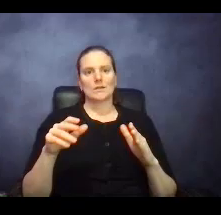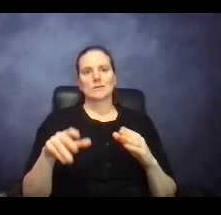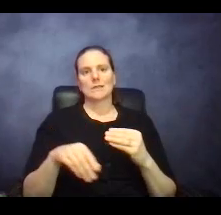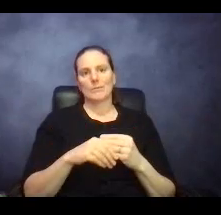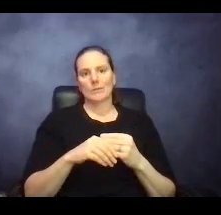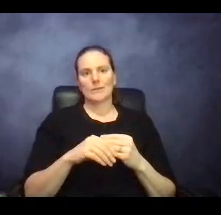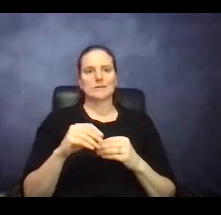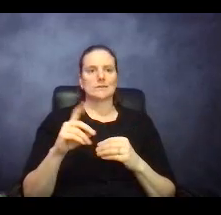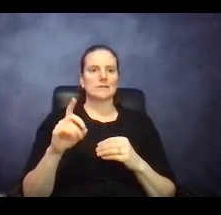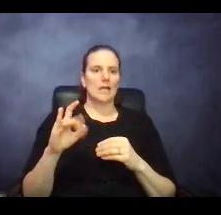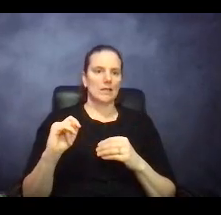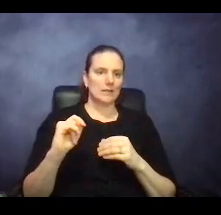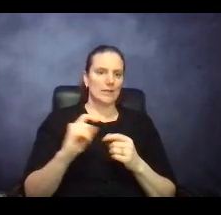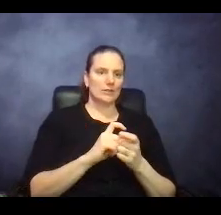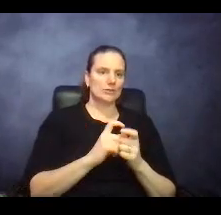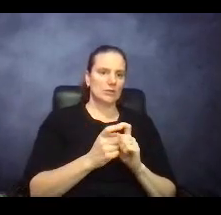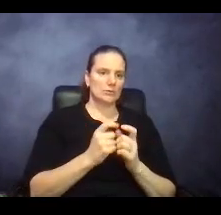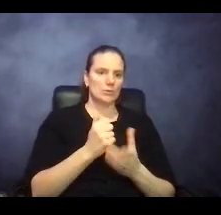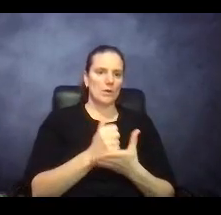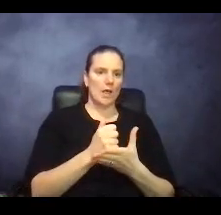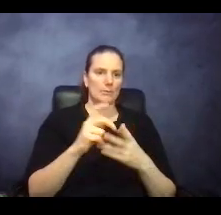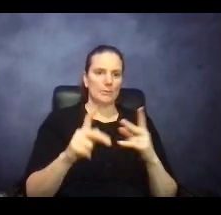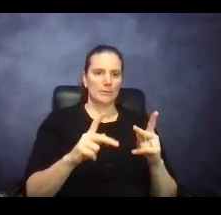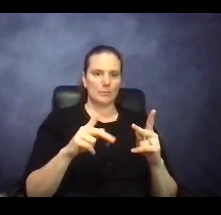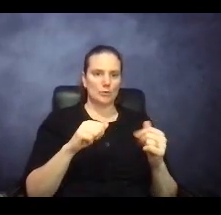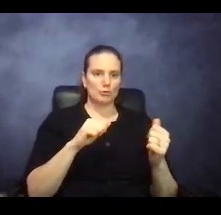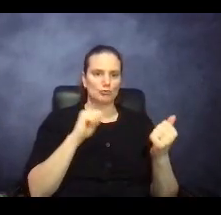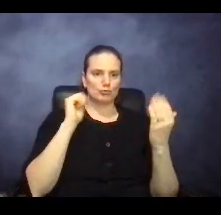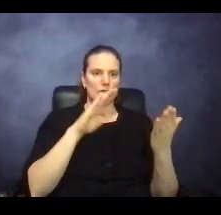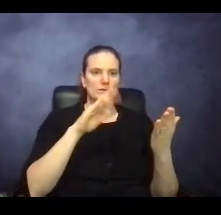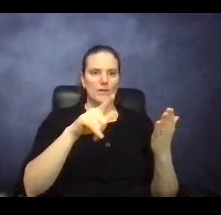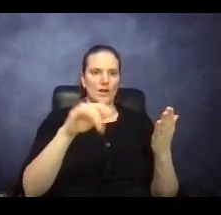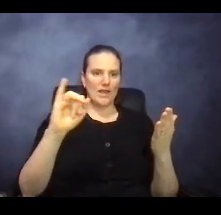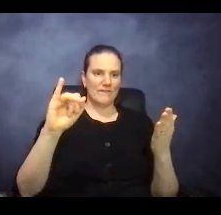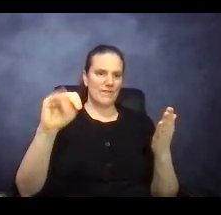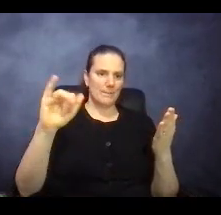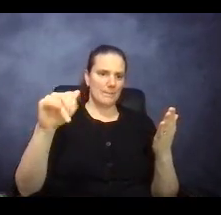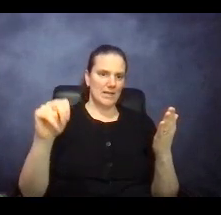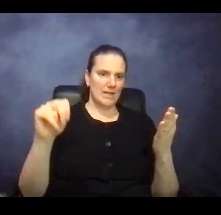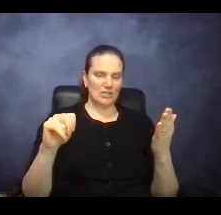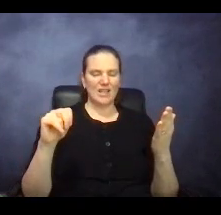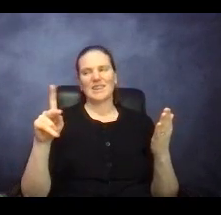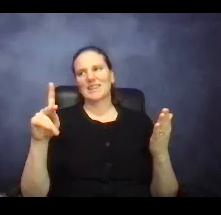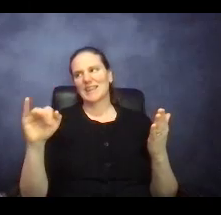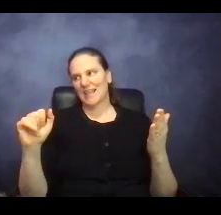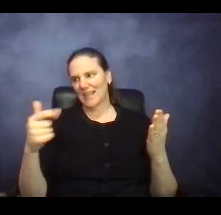to help people specifically address their inflammation or leaky gut or immune overreactivity in the gut.